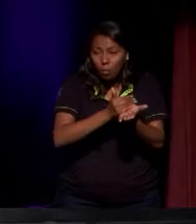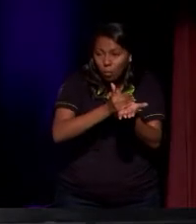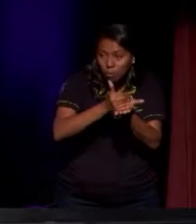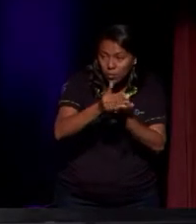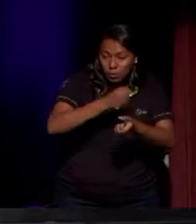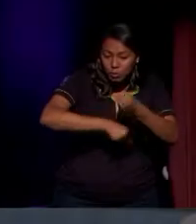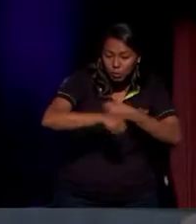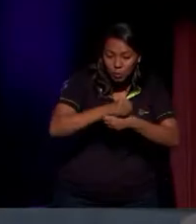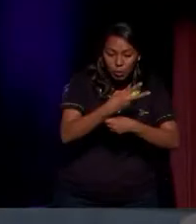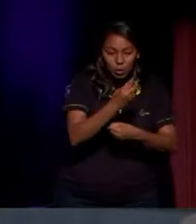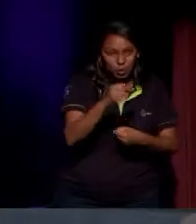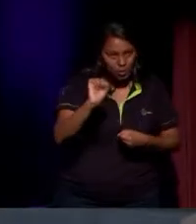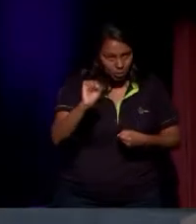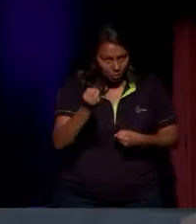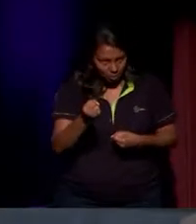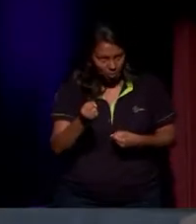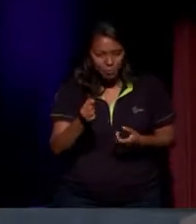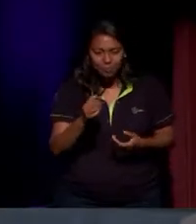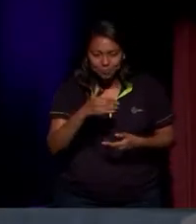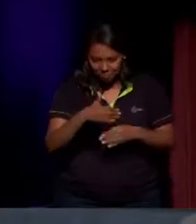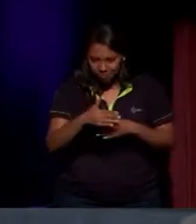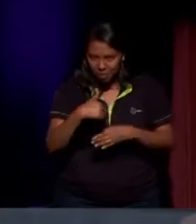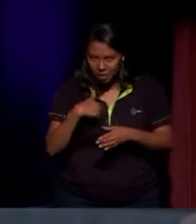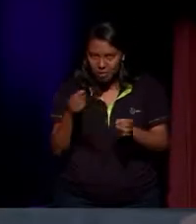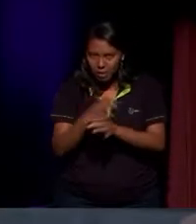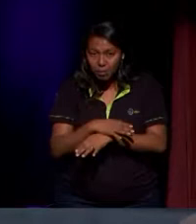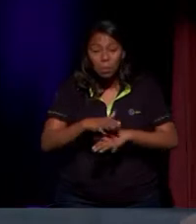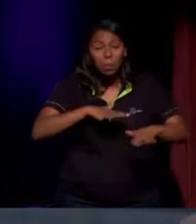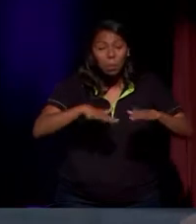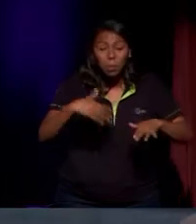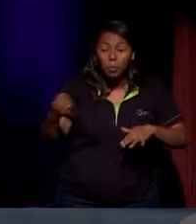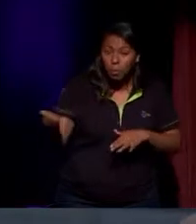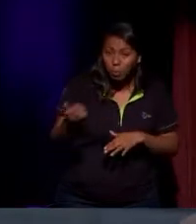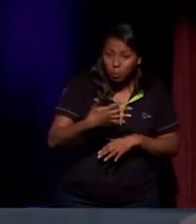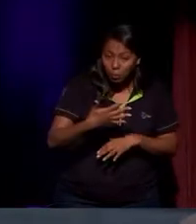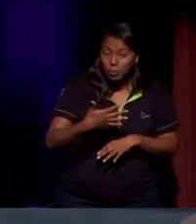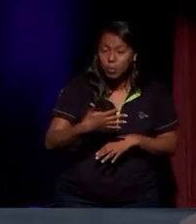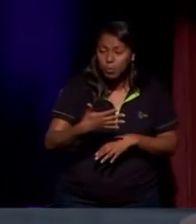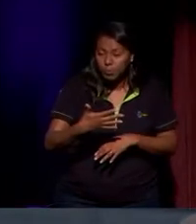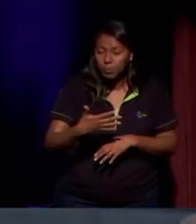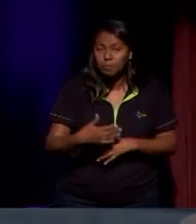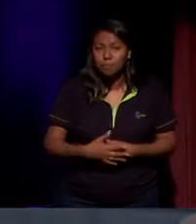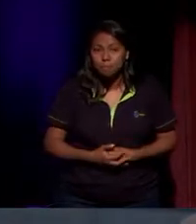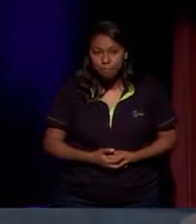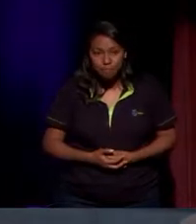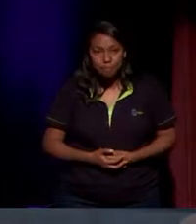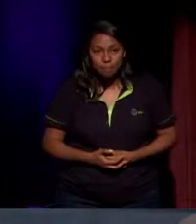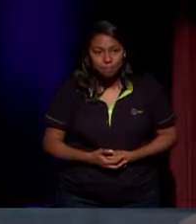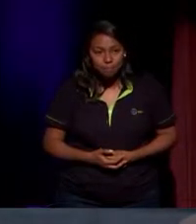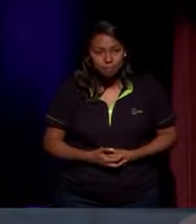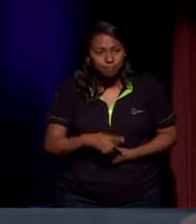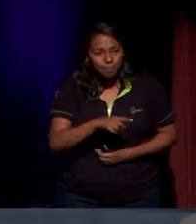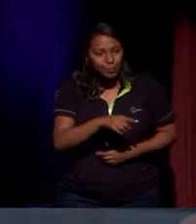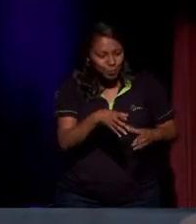and I will end there, is a new movement, is a movement in which these young girls,